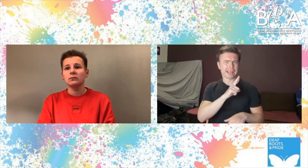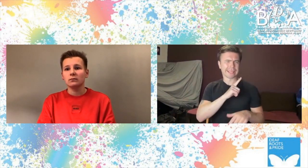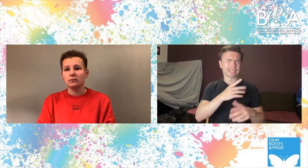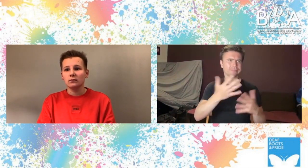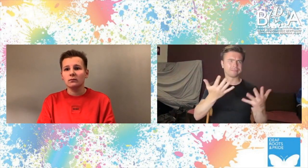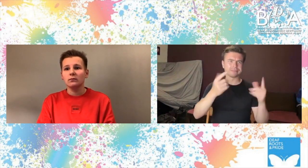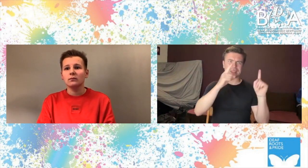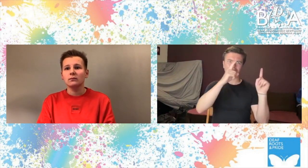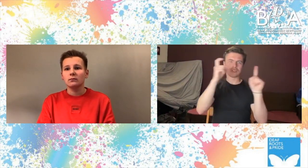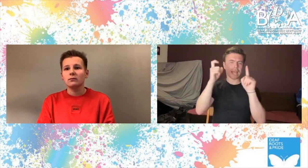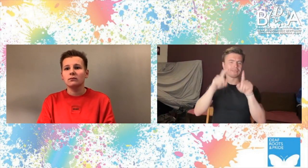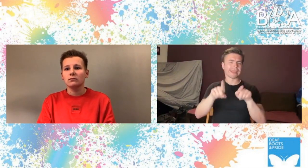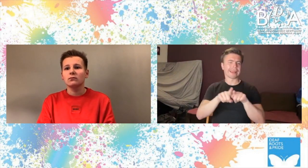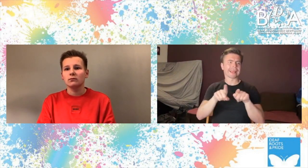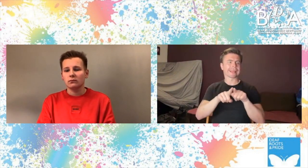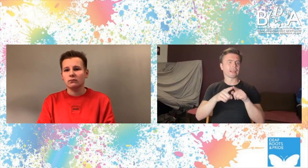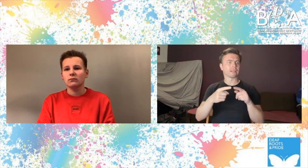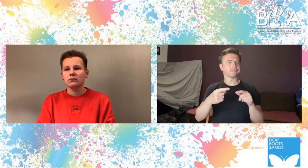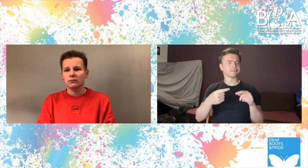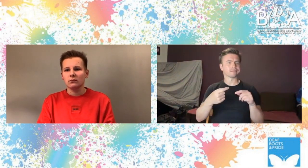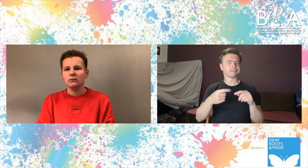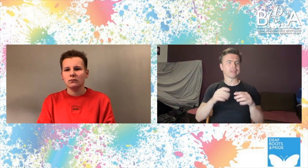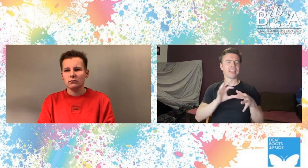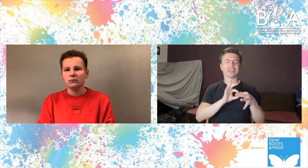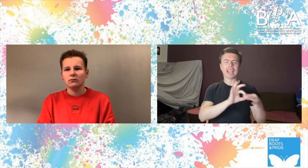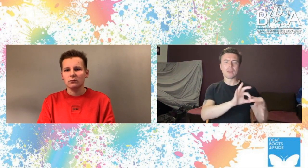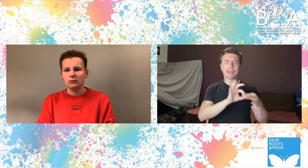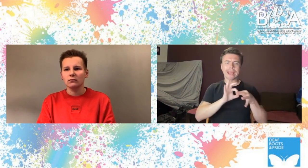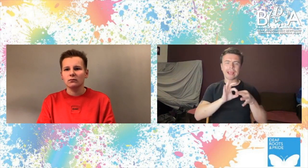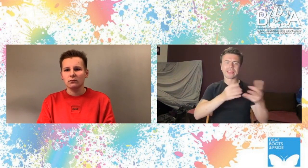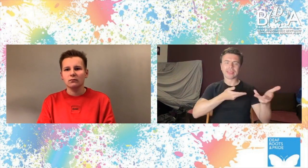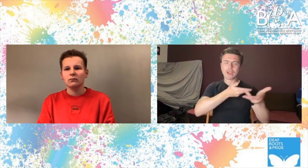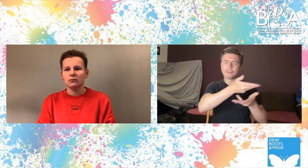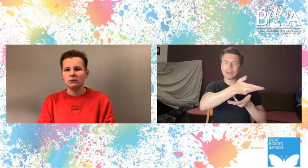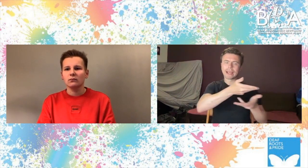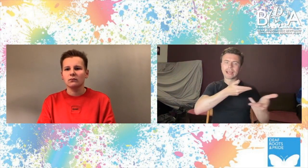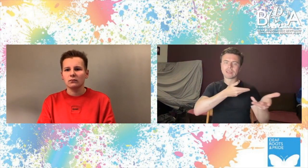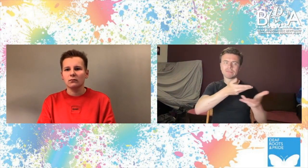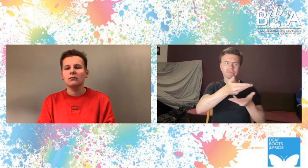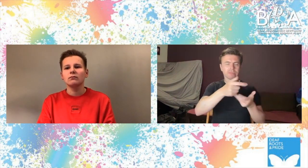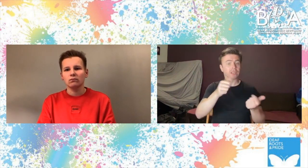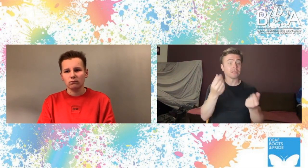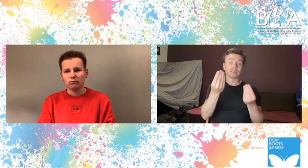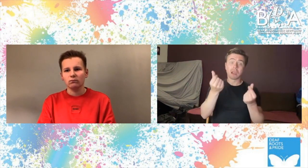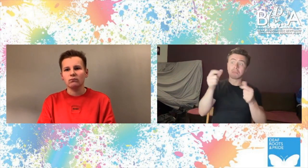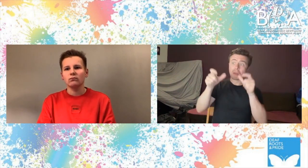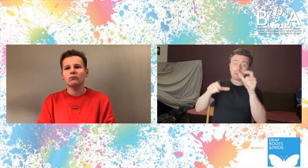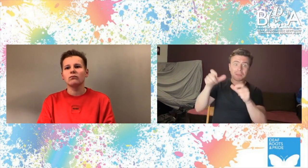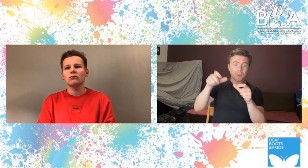because taking photographs is a kind of therapy in itself.